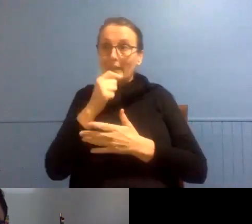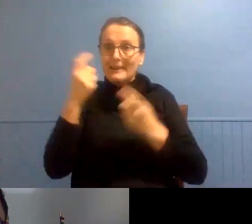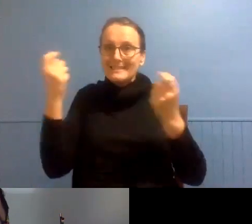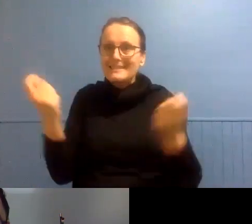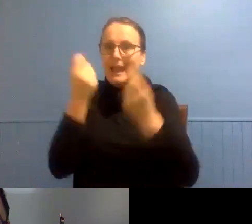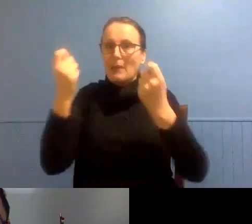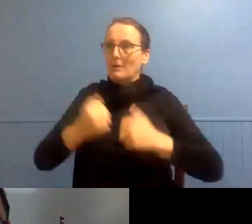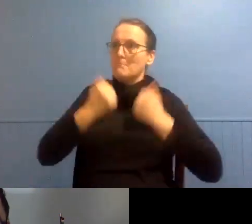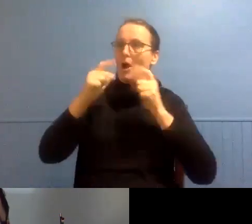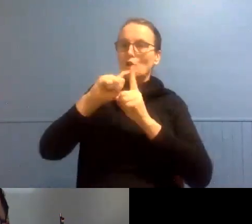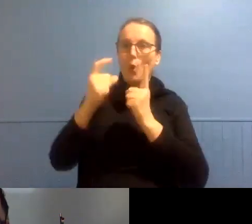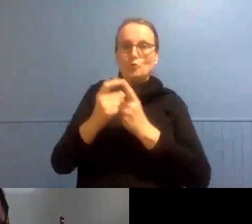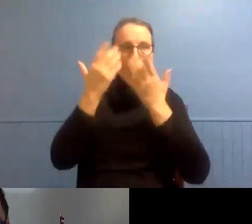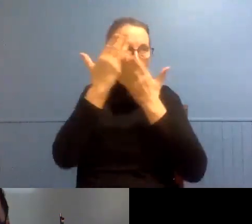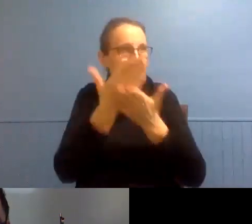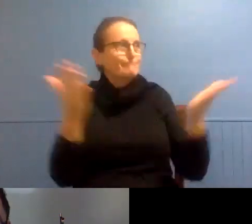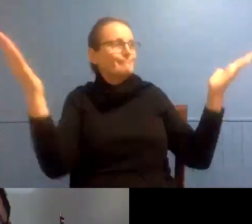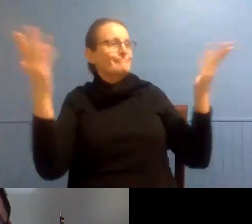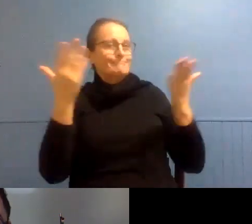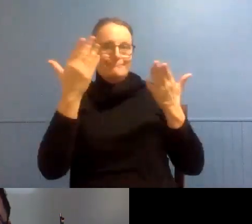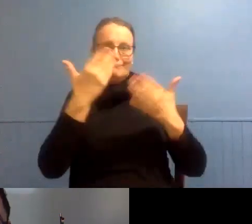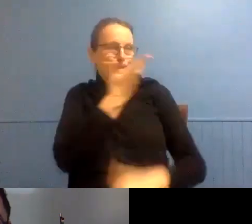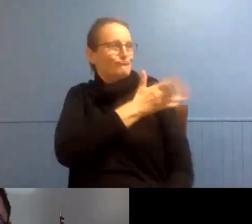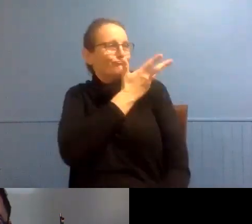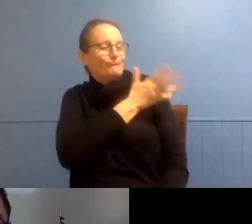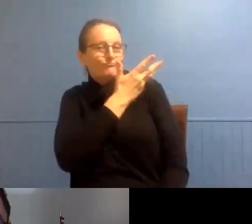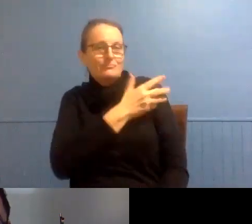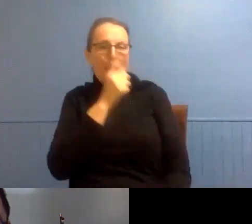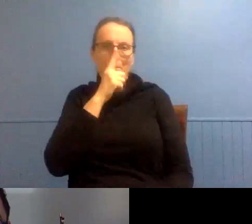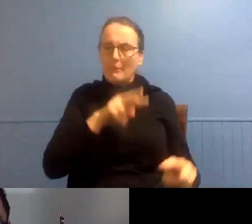openly and honourably and people are able to say, "Hey, that's like mine,